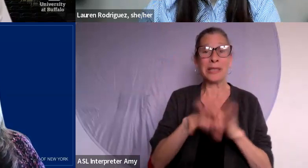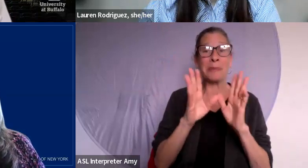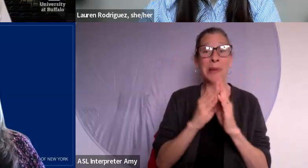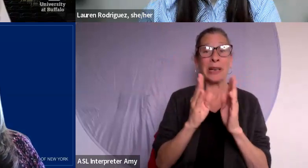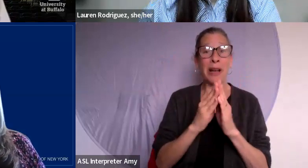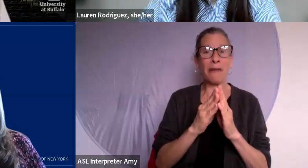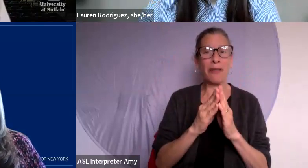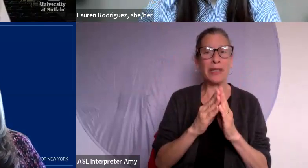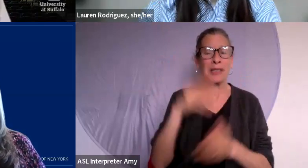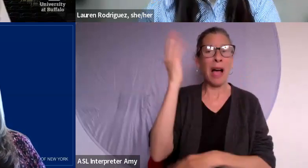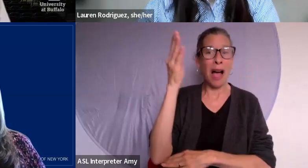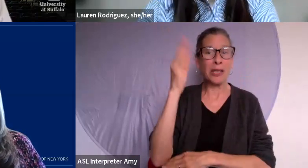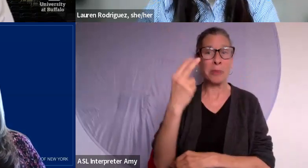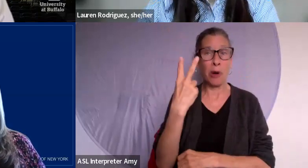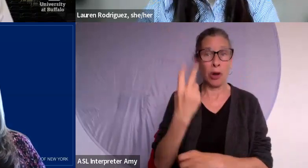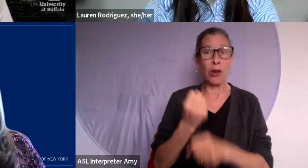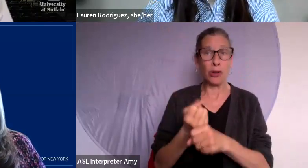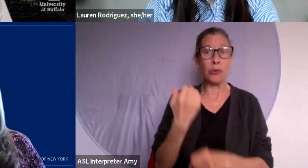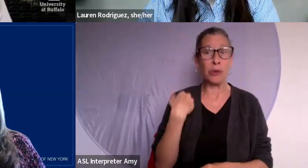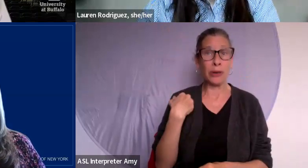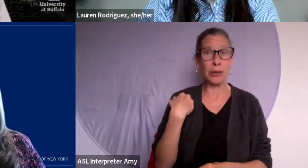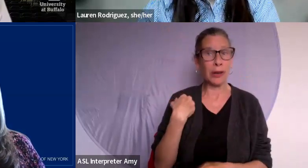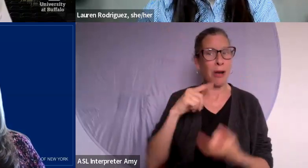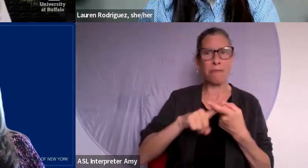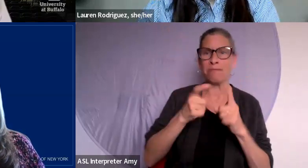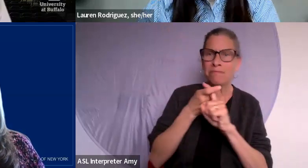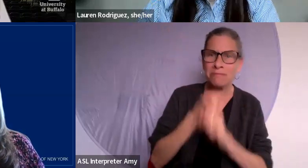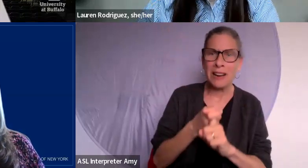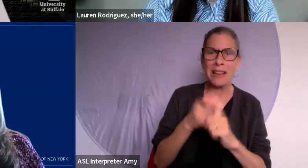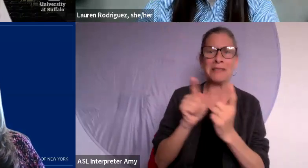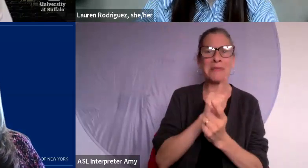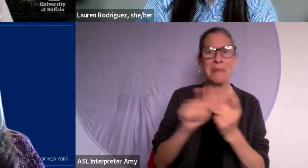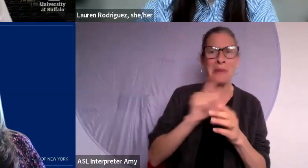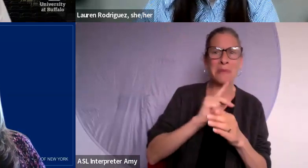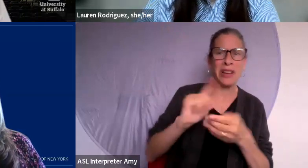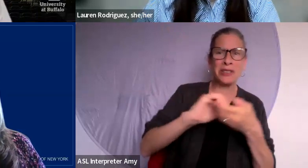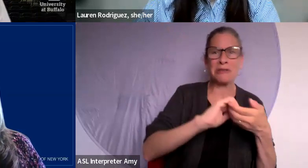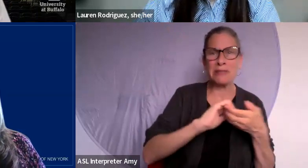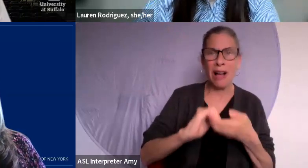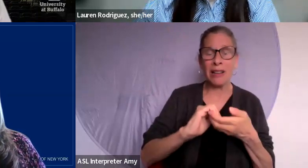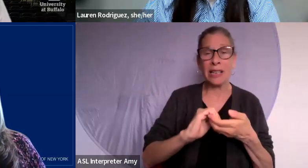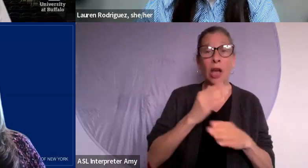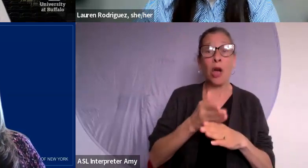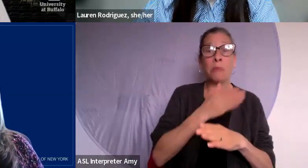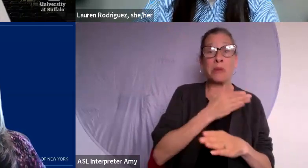couple of years ago and made some great friends and professional colleagues. Before I get into talking specifically